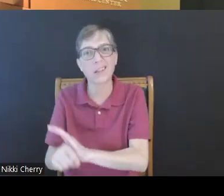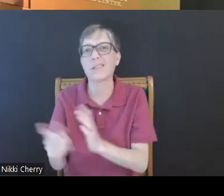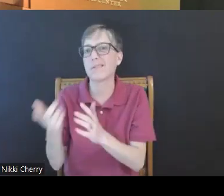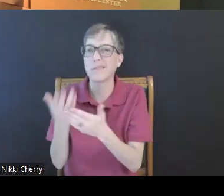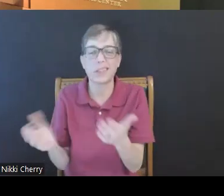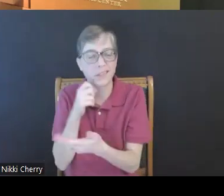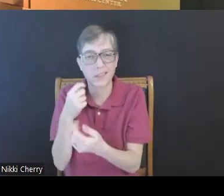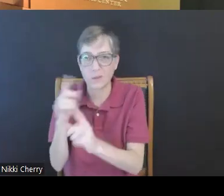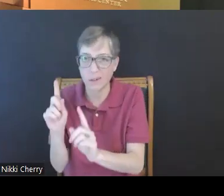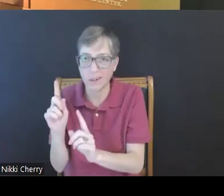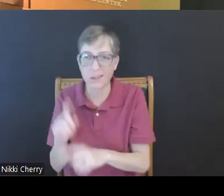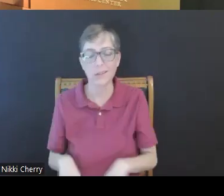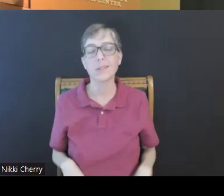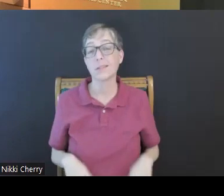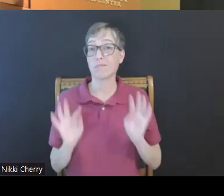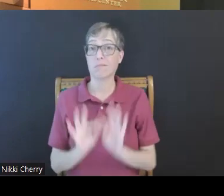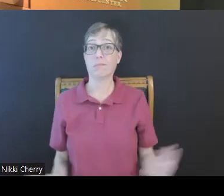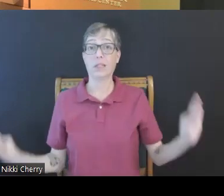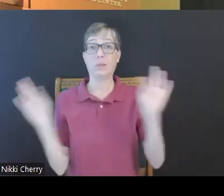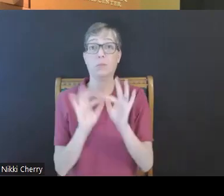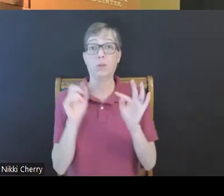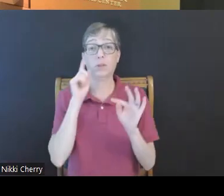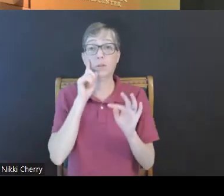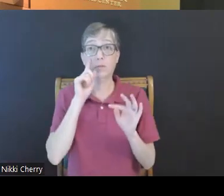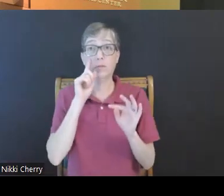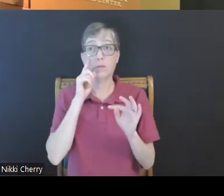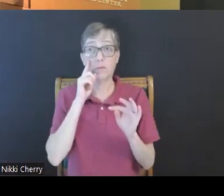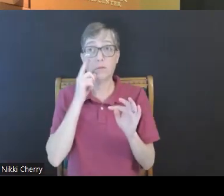it's really important actually to look at what we do there's only so much that we have we only have